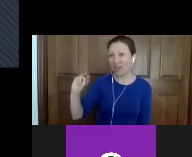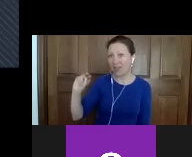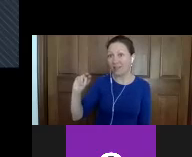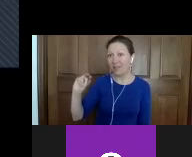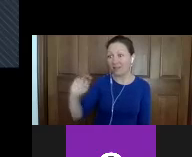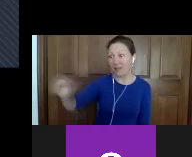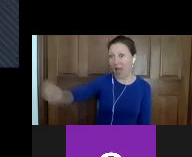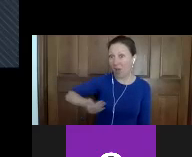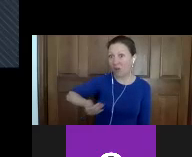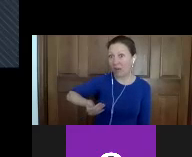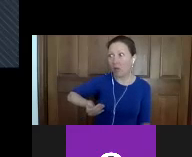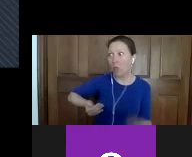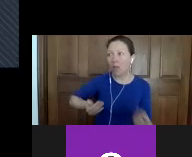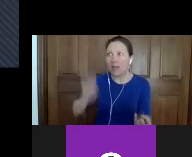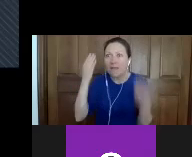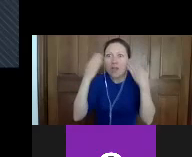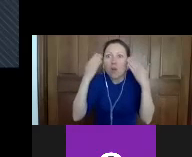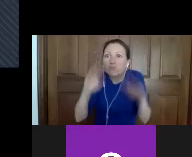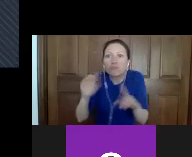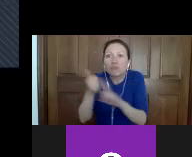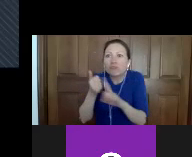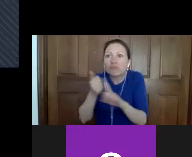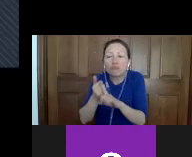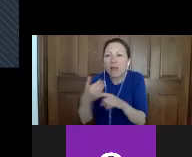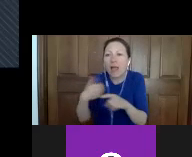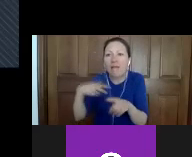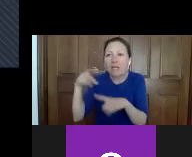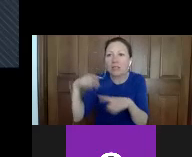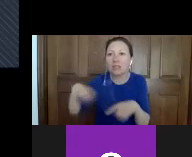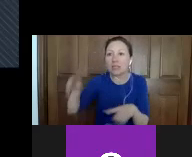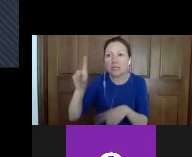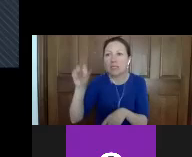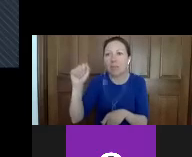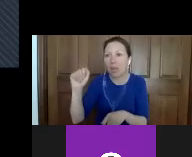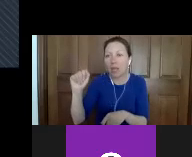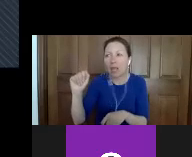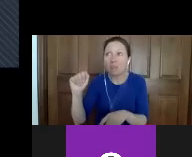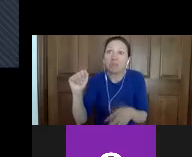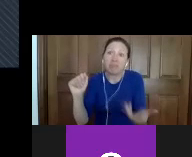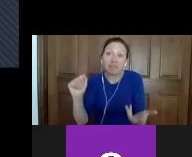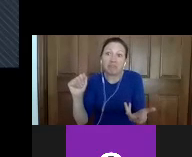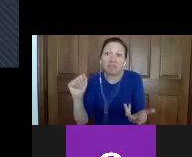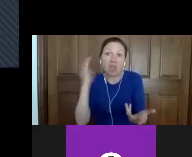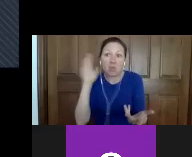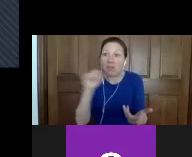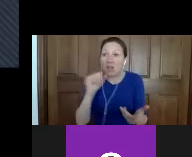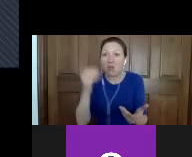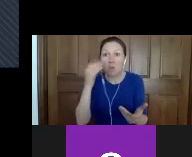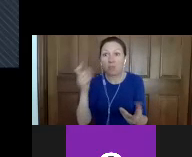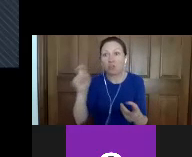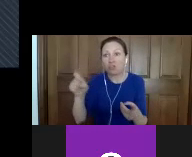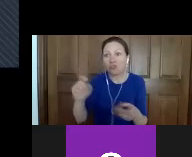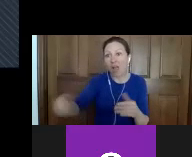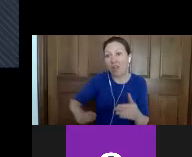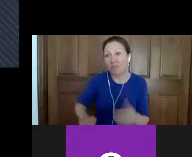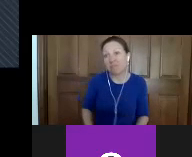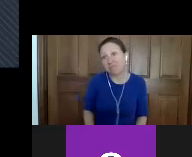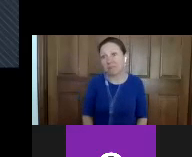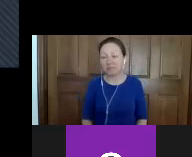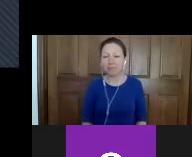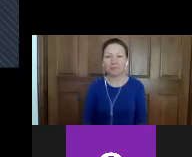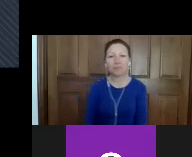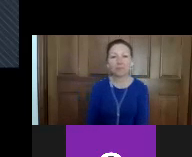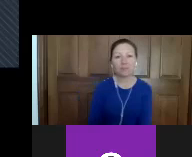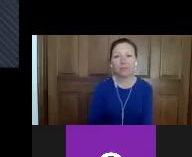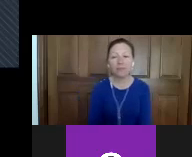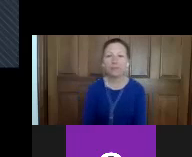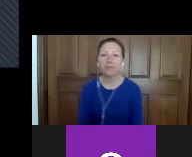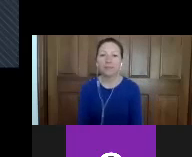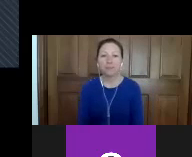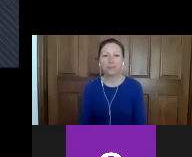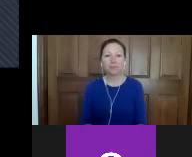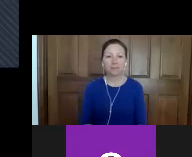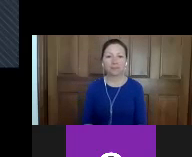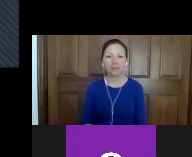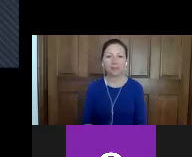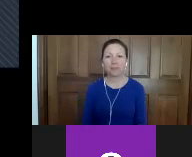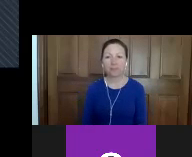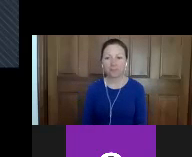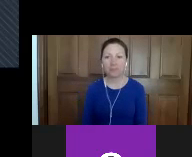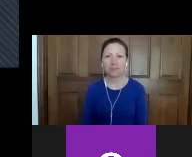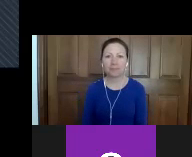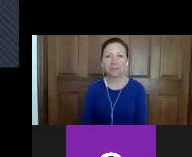candidate has a disability and therefore should be receiving some kind of consideration.